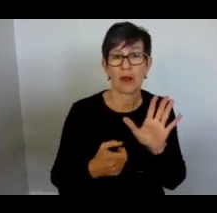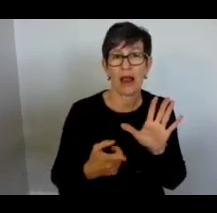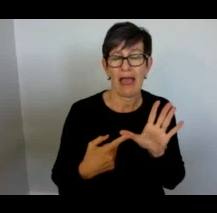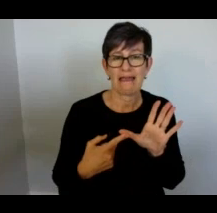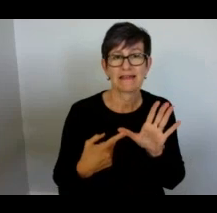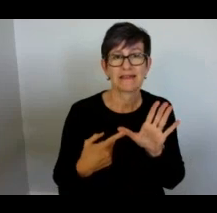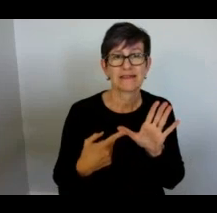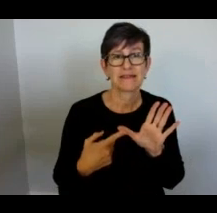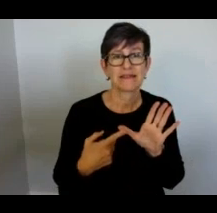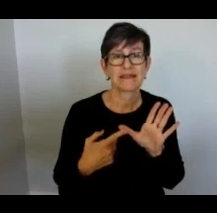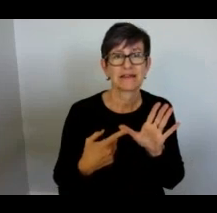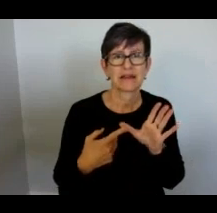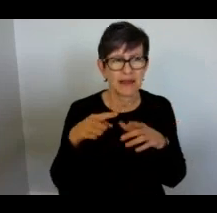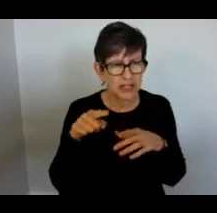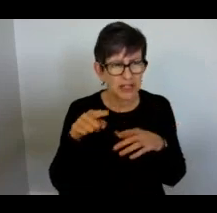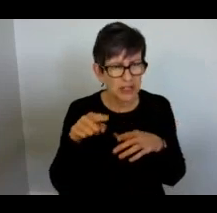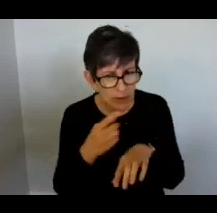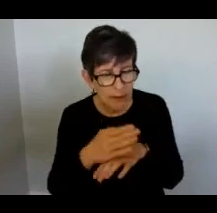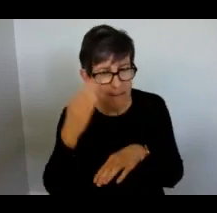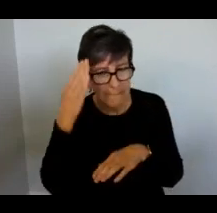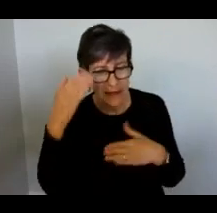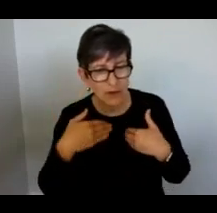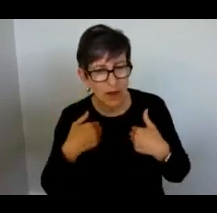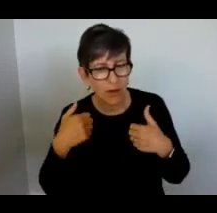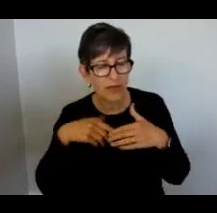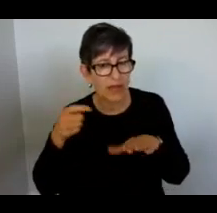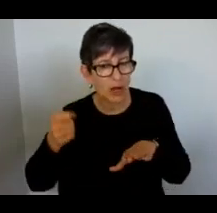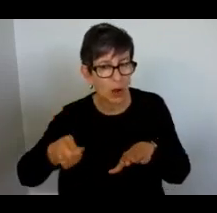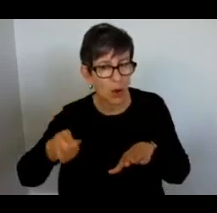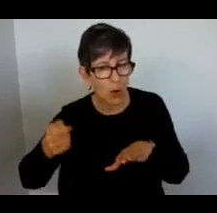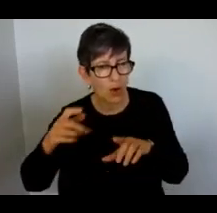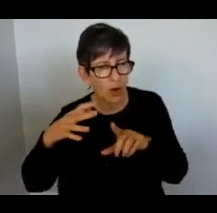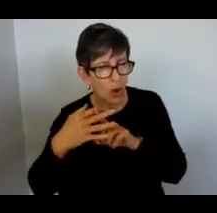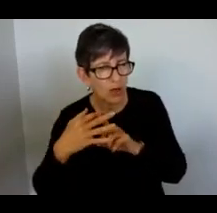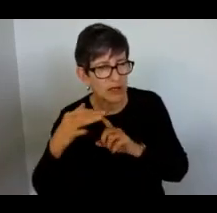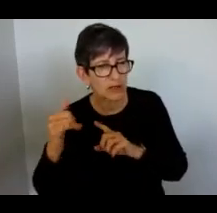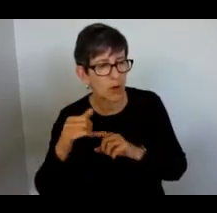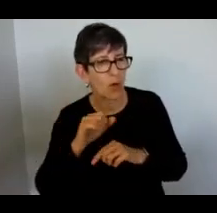about mental health in a Mental Health Court context or they're experiencing mental health